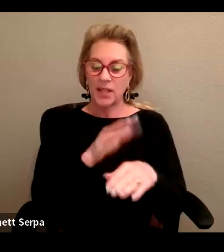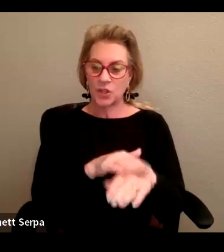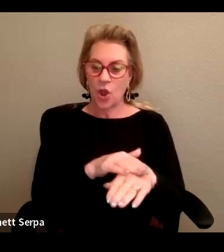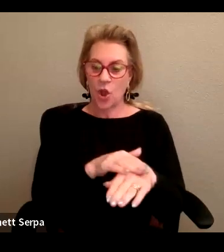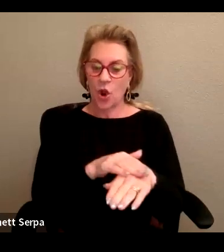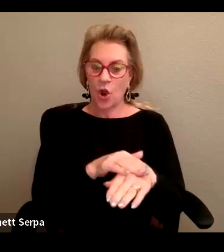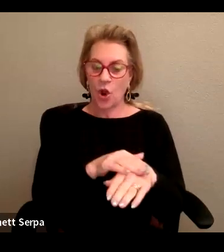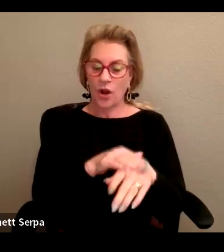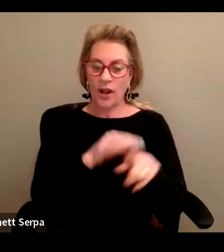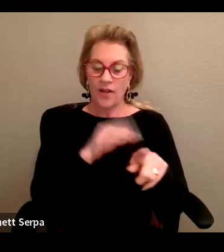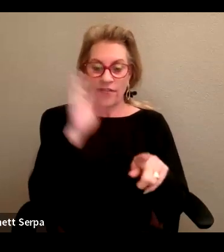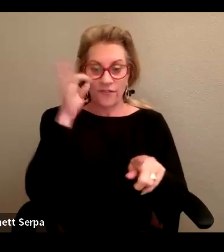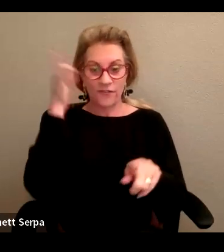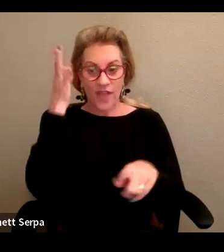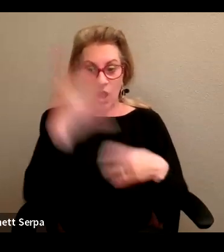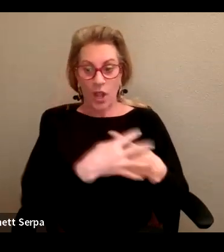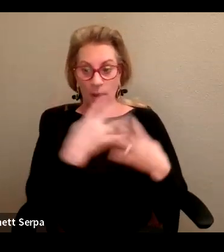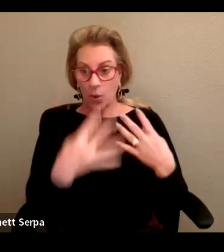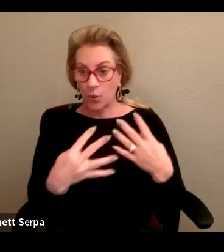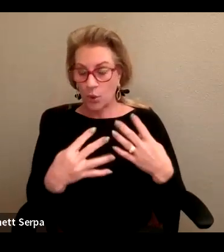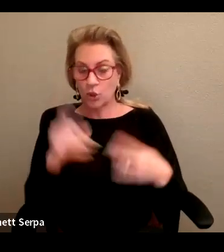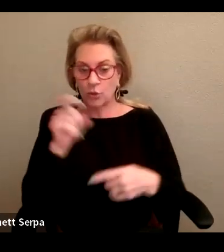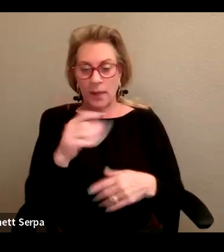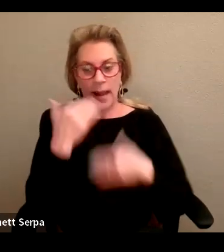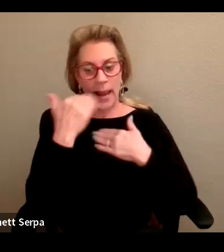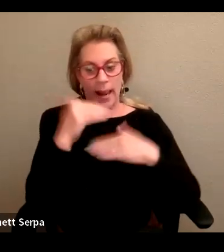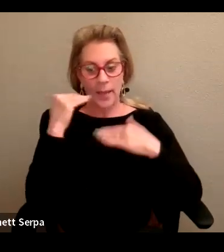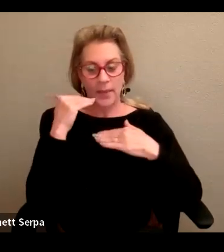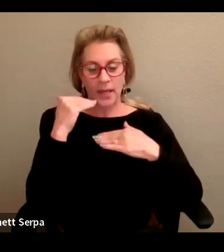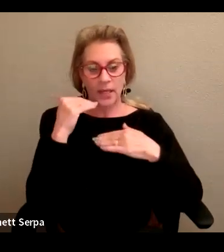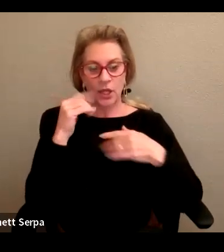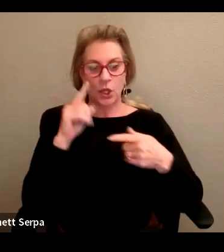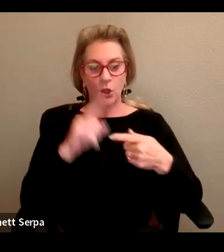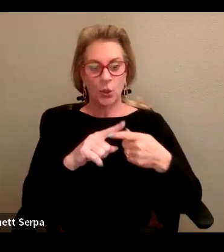Federal immigration enforcement should be limited to the fullest extent possible this